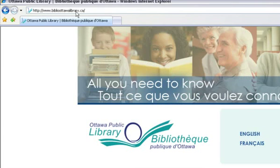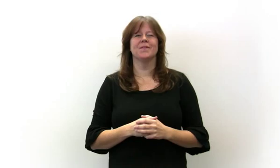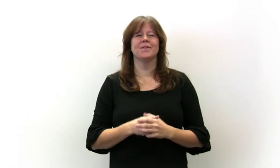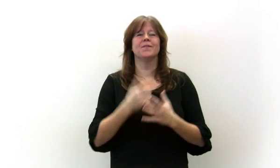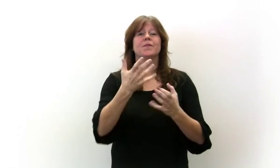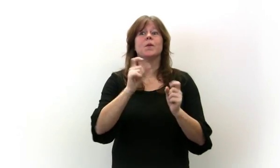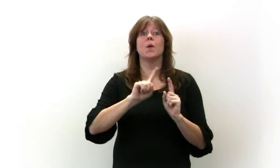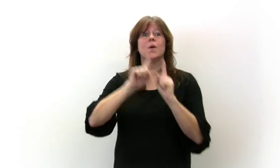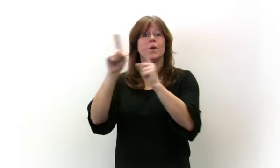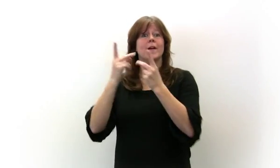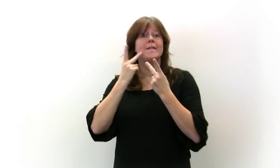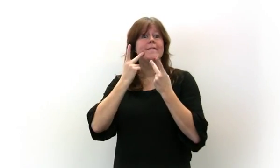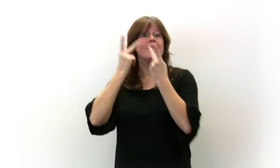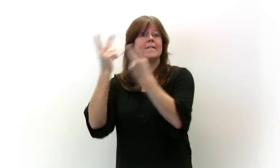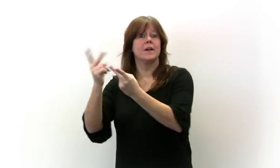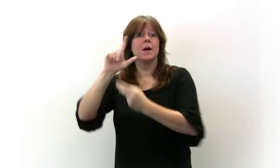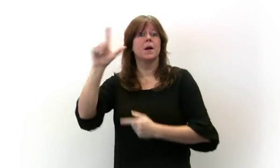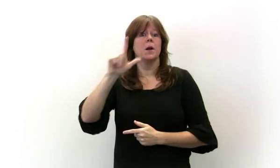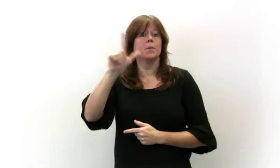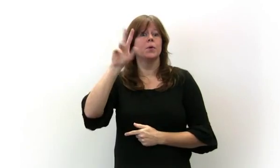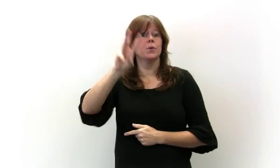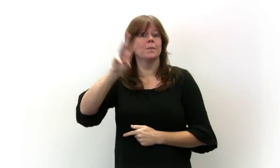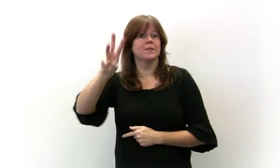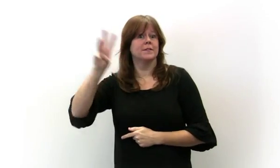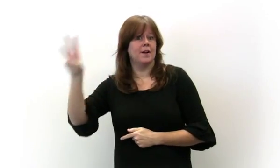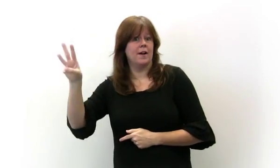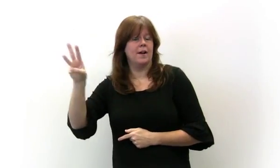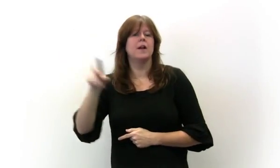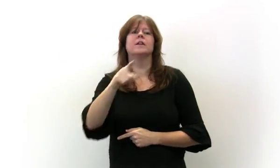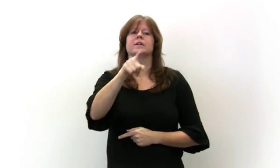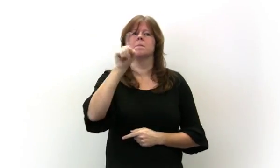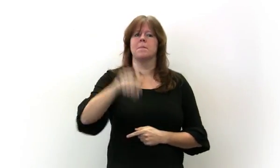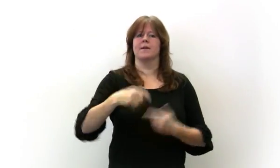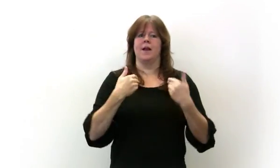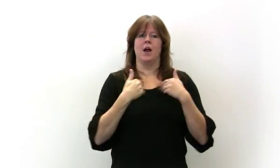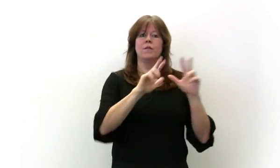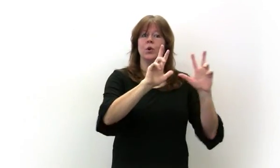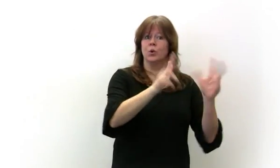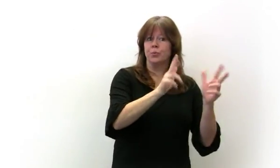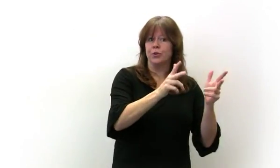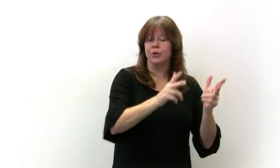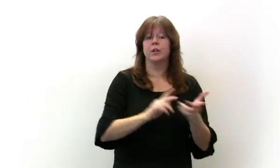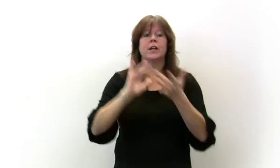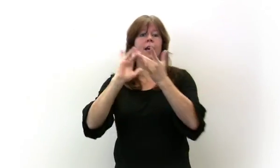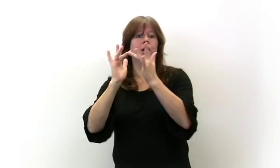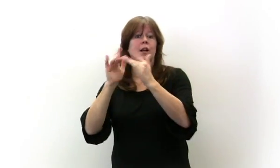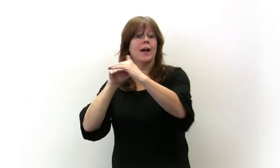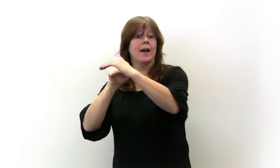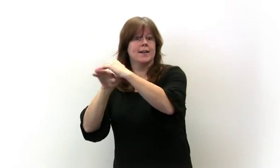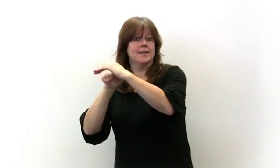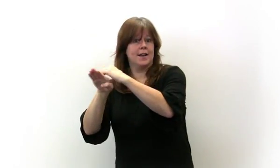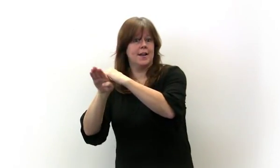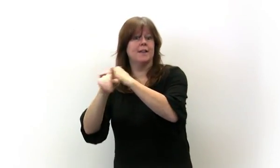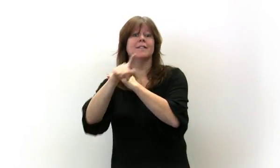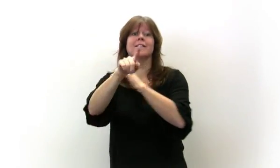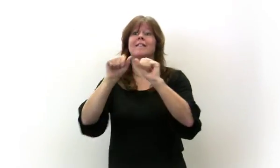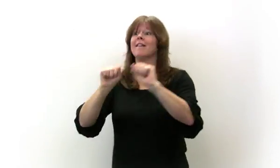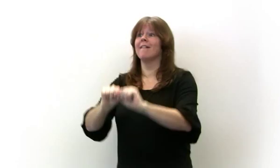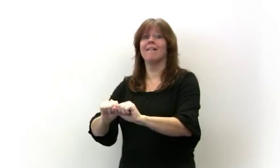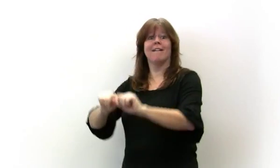If you would like to visit the library website you must have a computer and internet access.